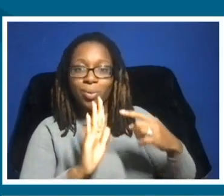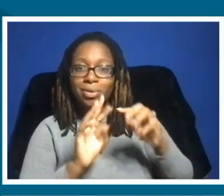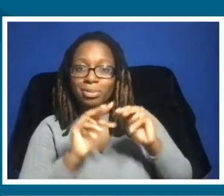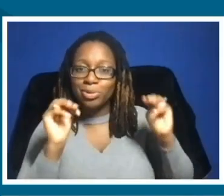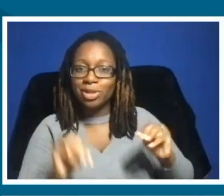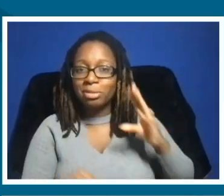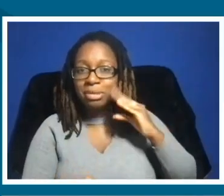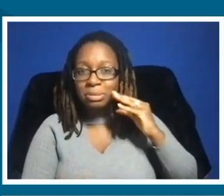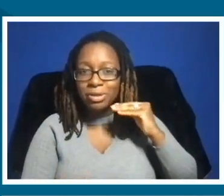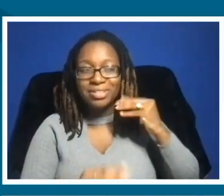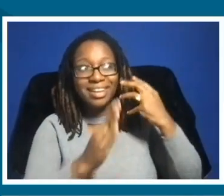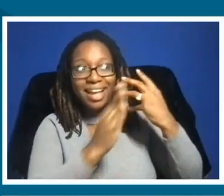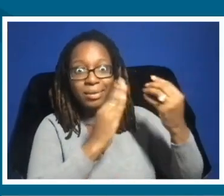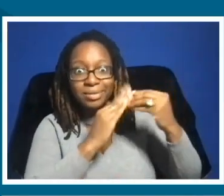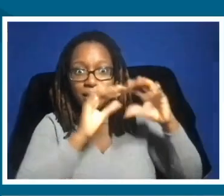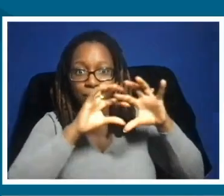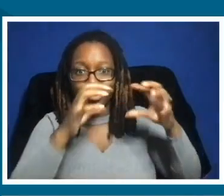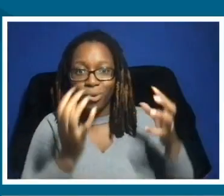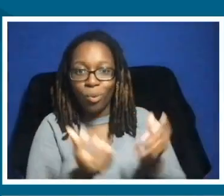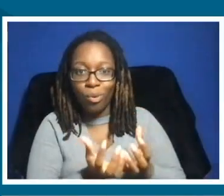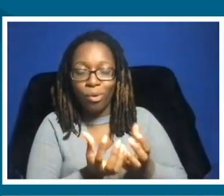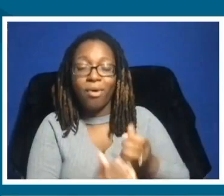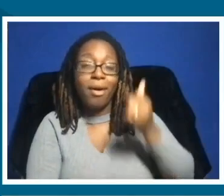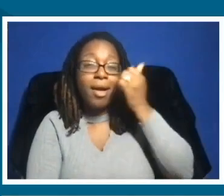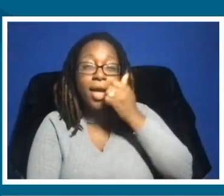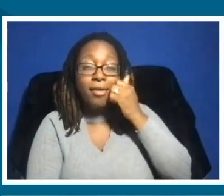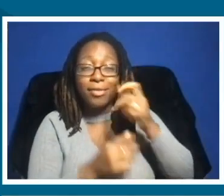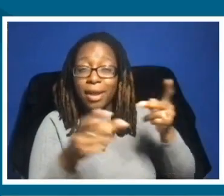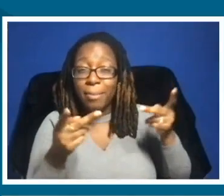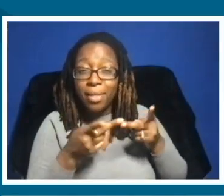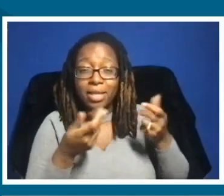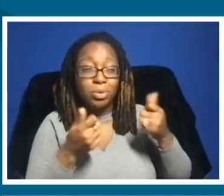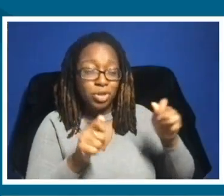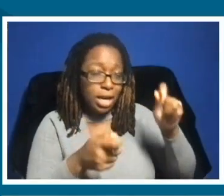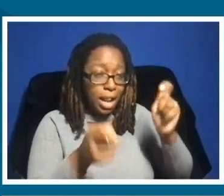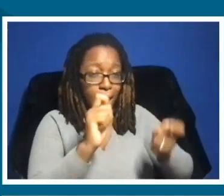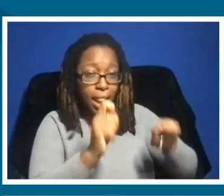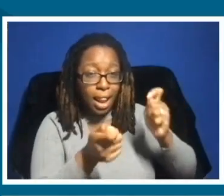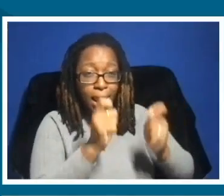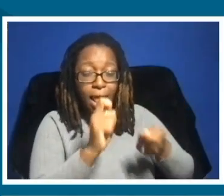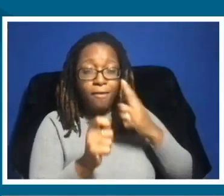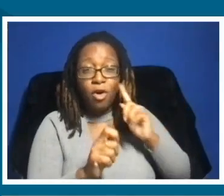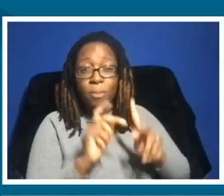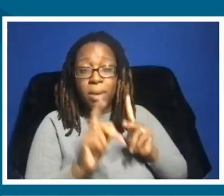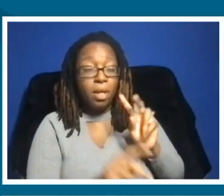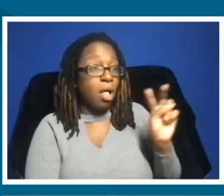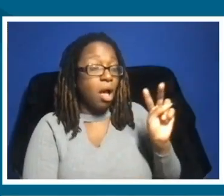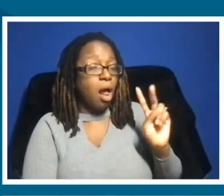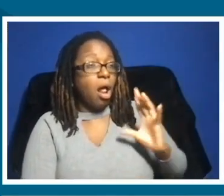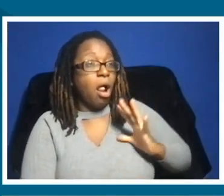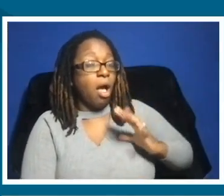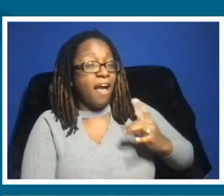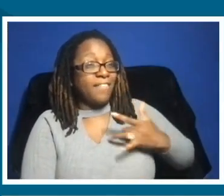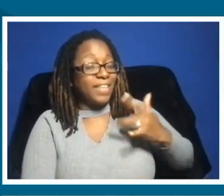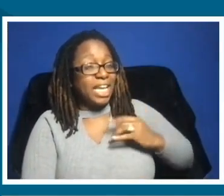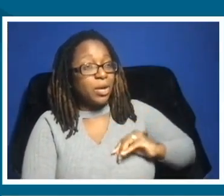we're trying to transform everyday places into sites of engagement reflection healing activism and informal